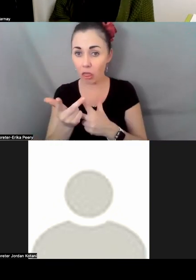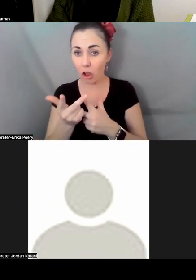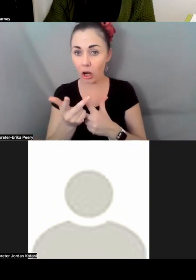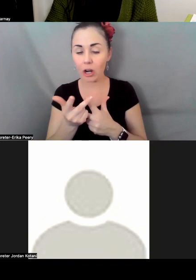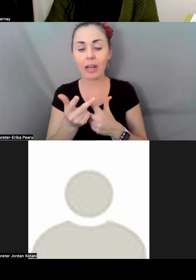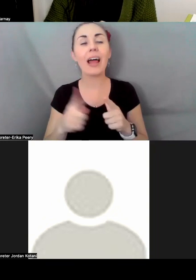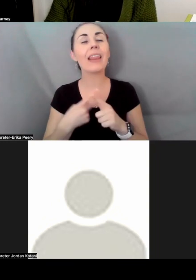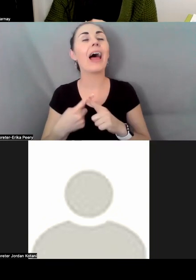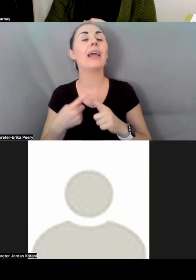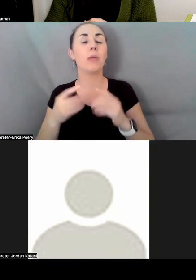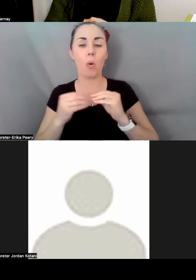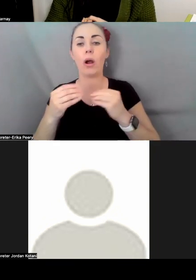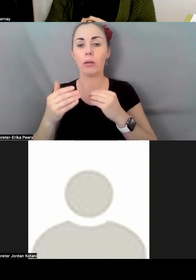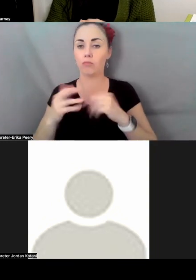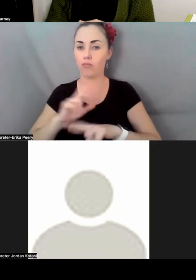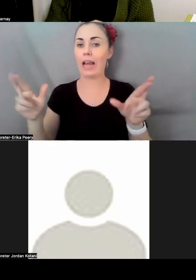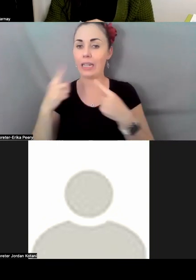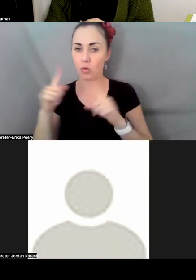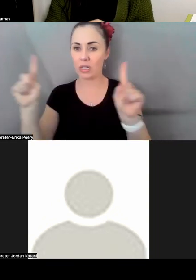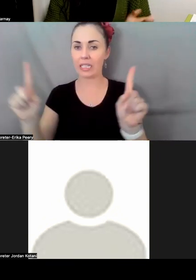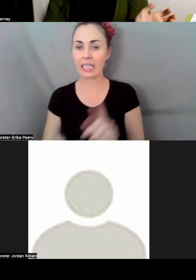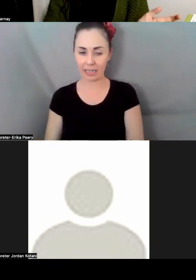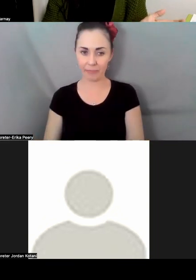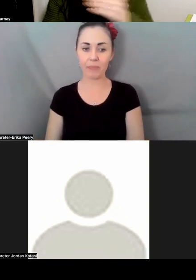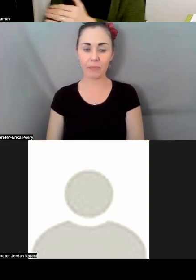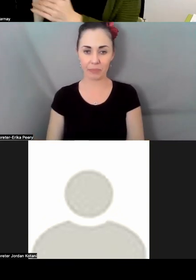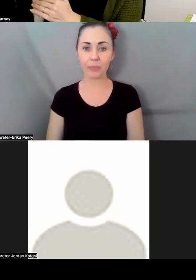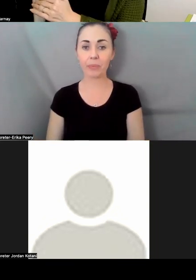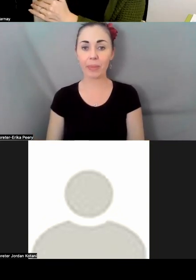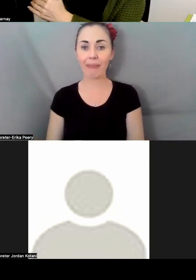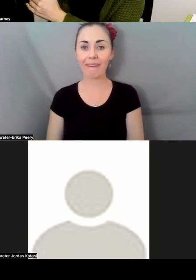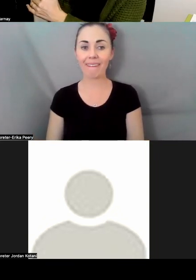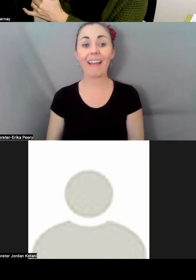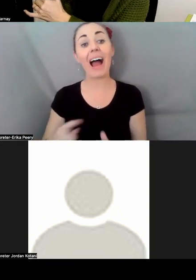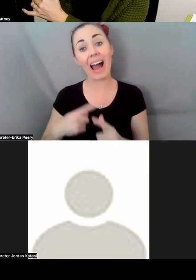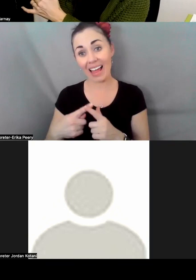be successful. As we get into the other senses in the rest of our series through